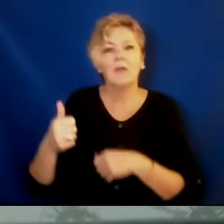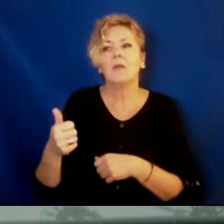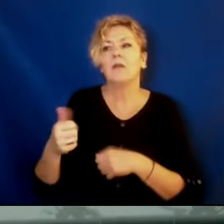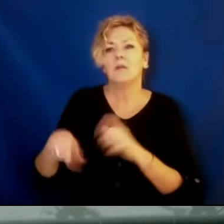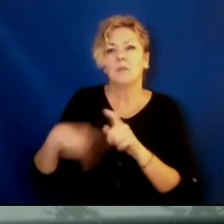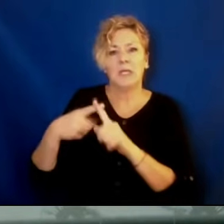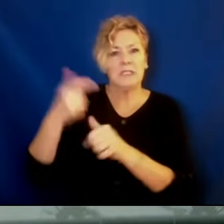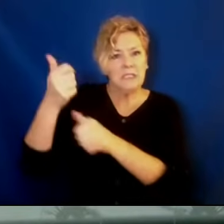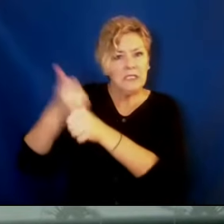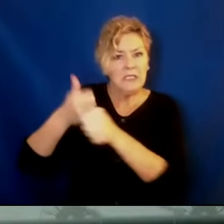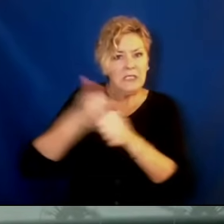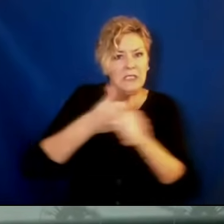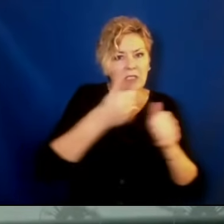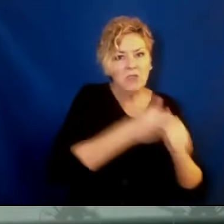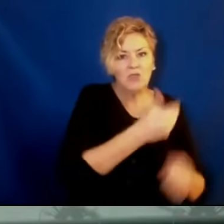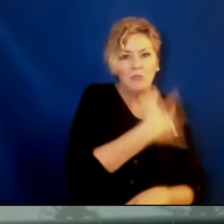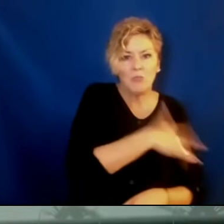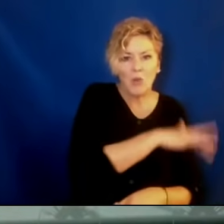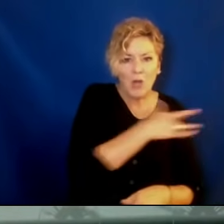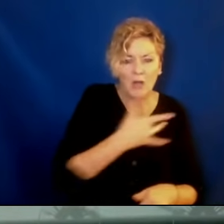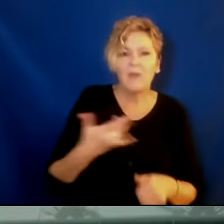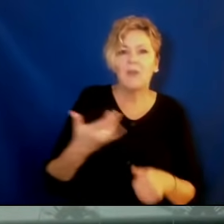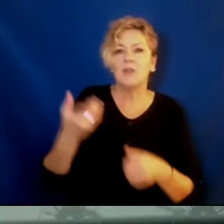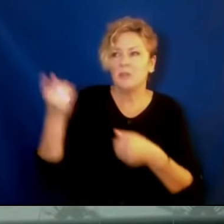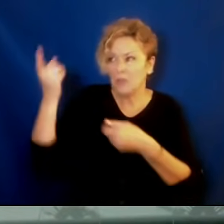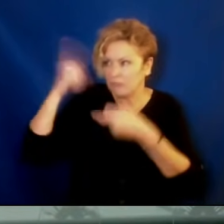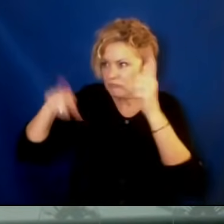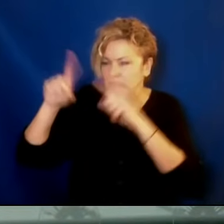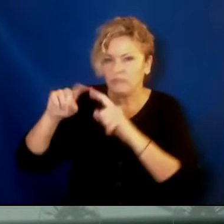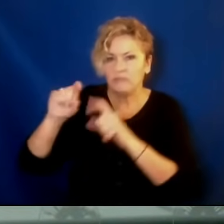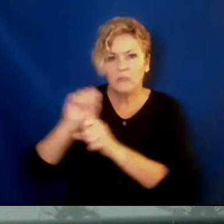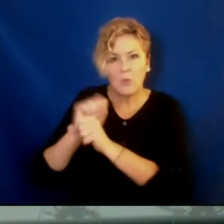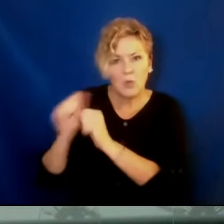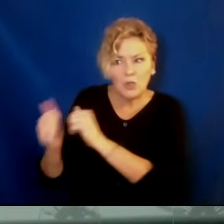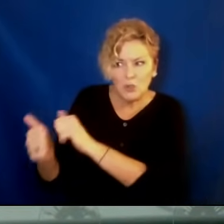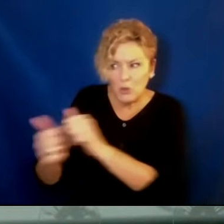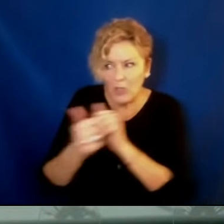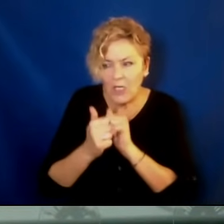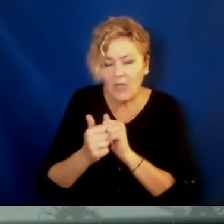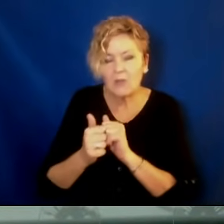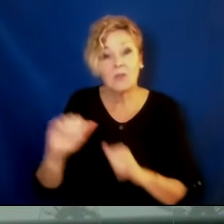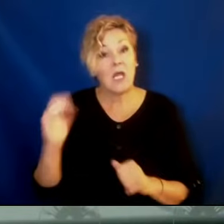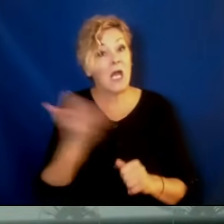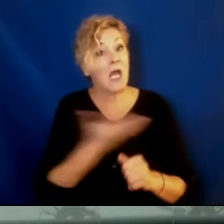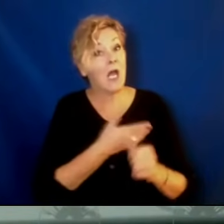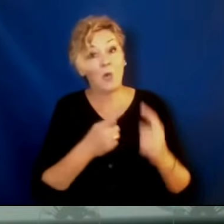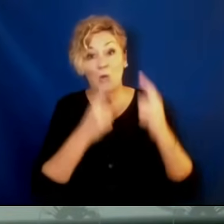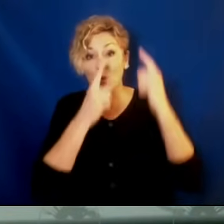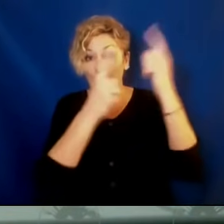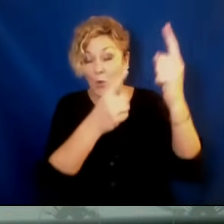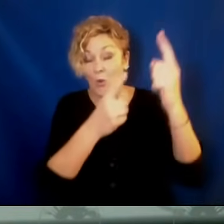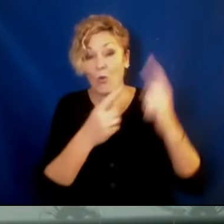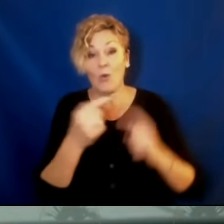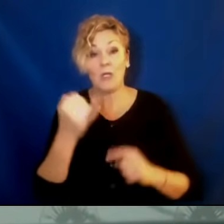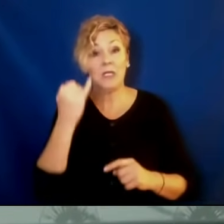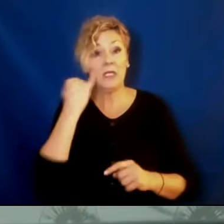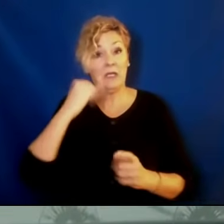I'm going to hand it over. As you will know, Richard, we are obviously have done a lot of work